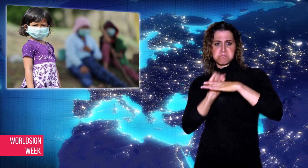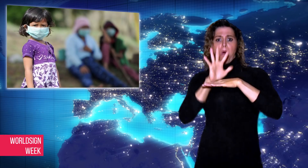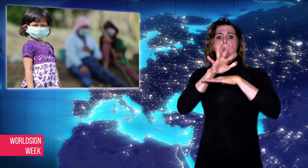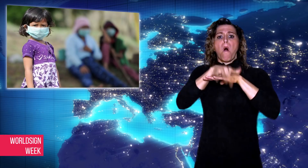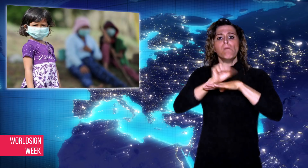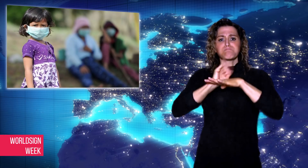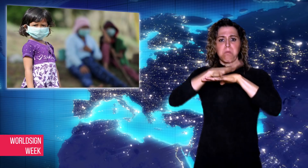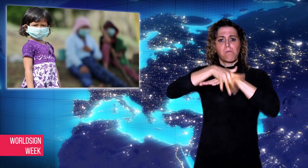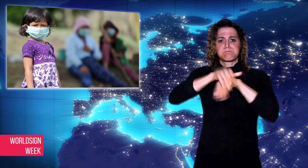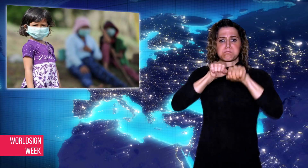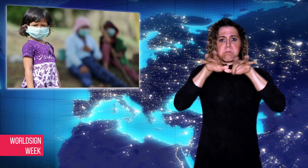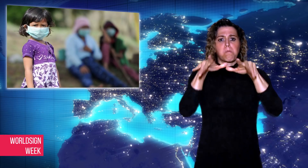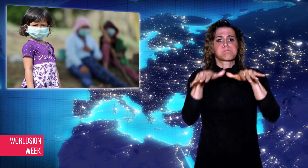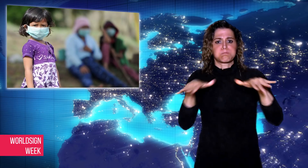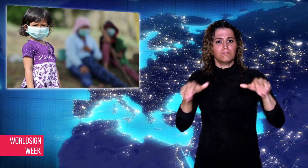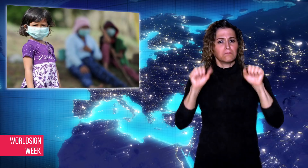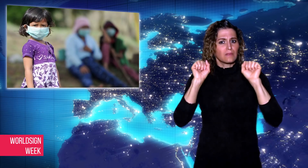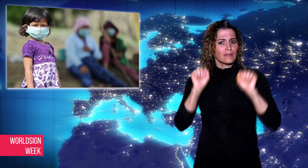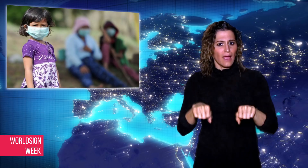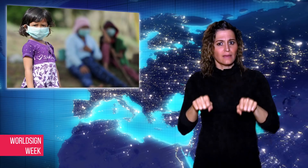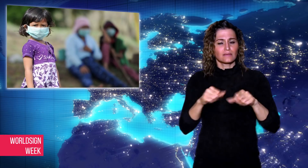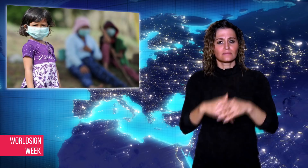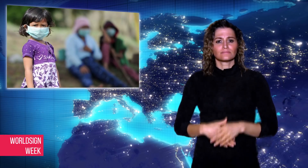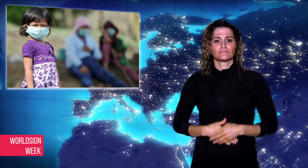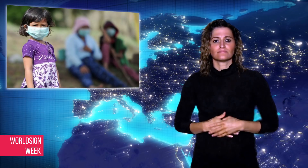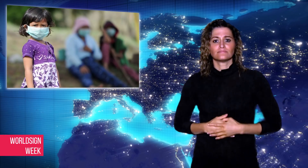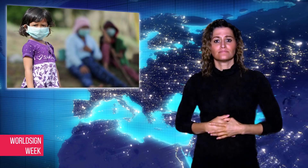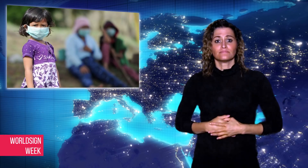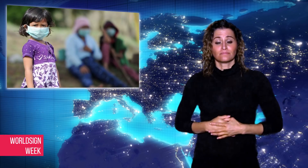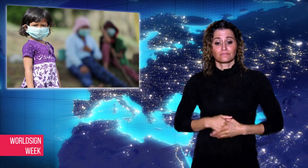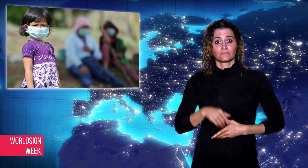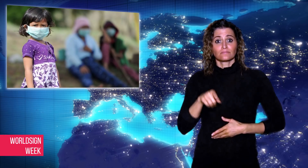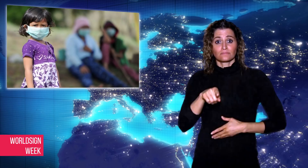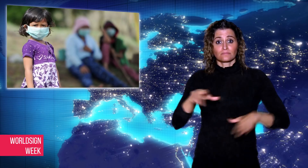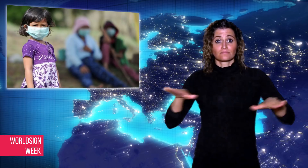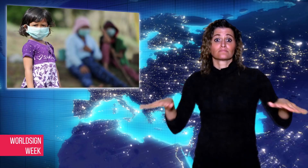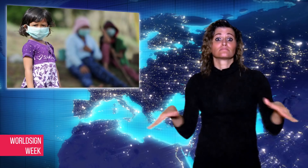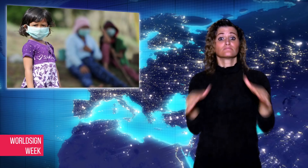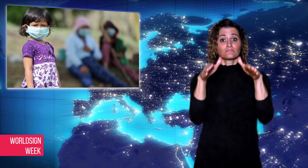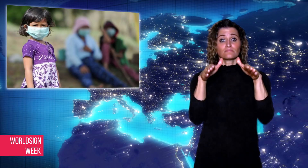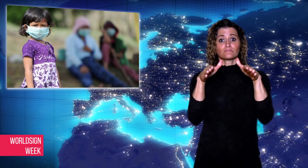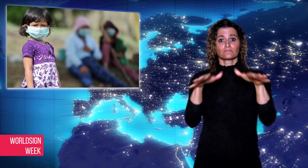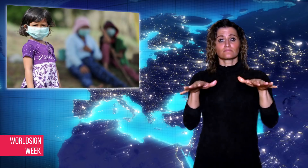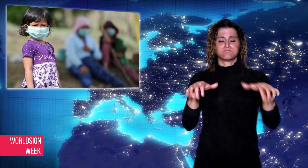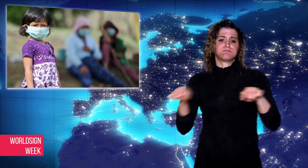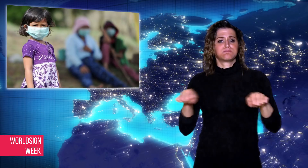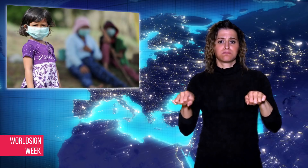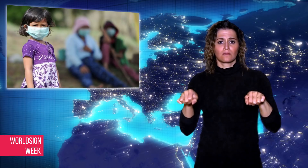ago. Many nearby Bali residents did not